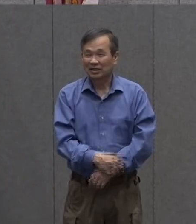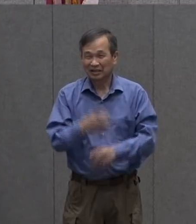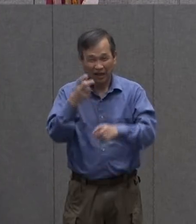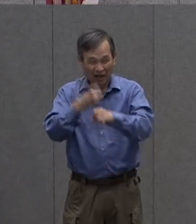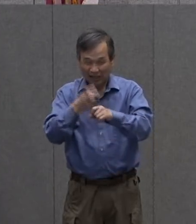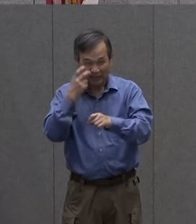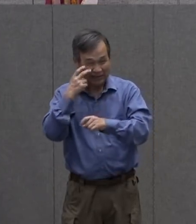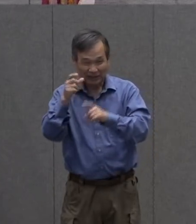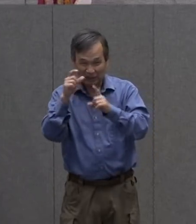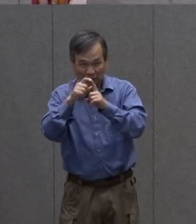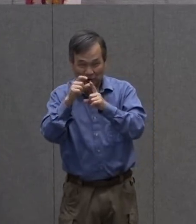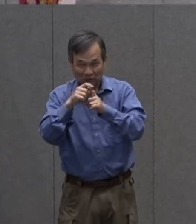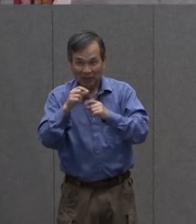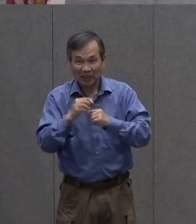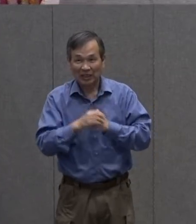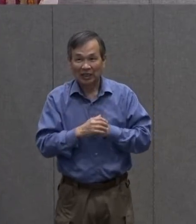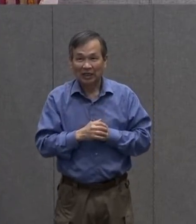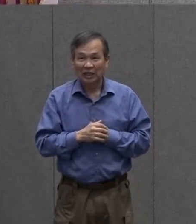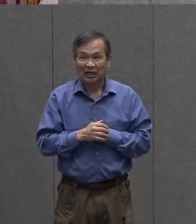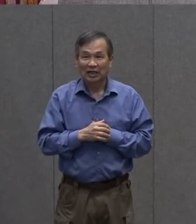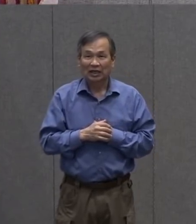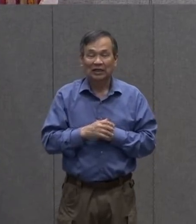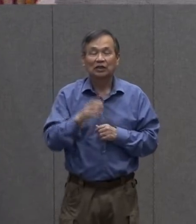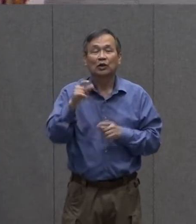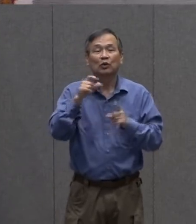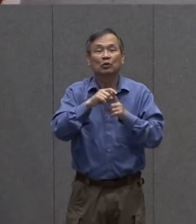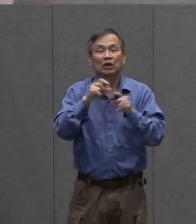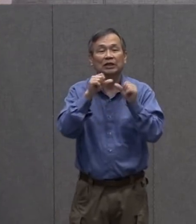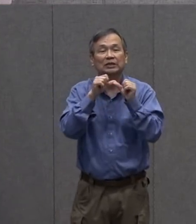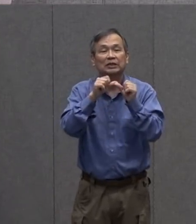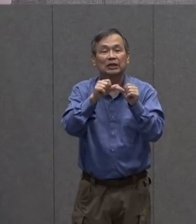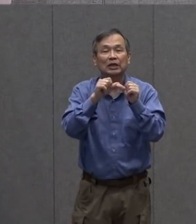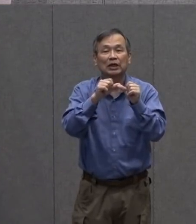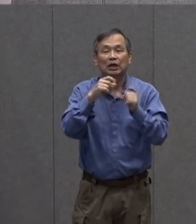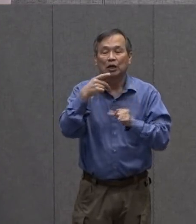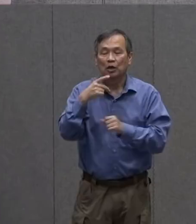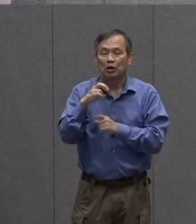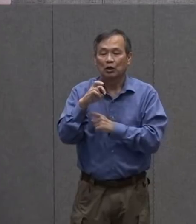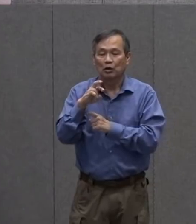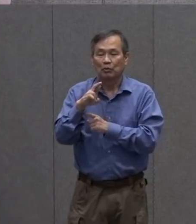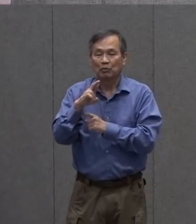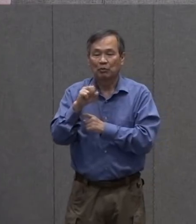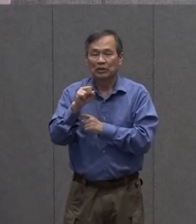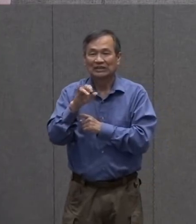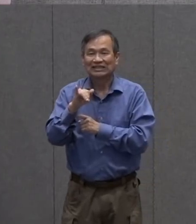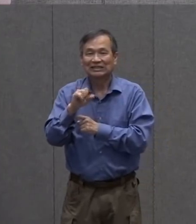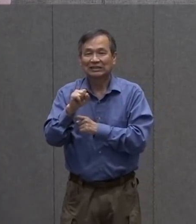I know my word is persistence. Oh, so before my turn is over,